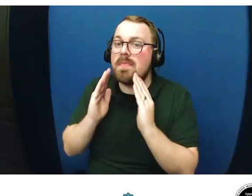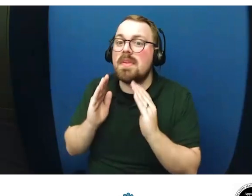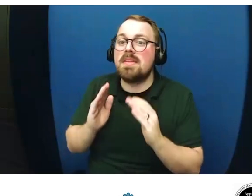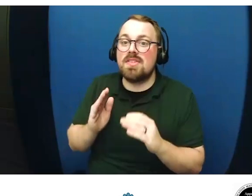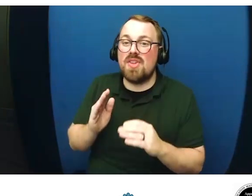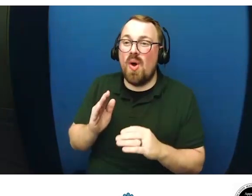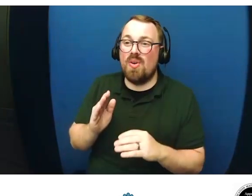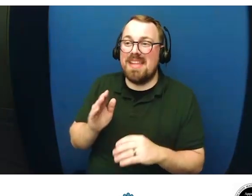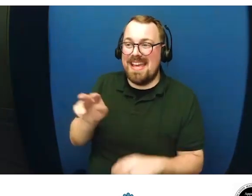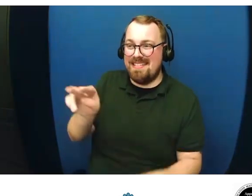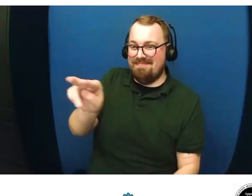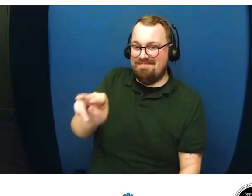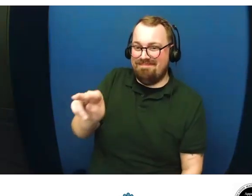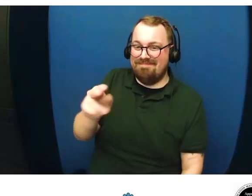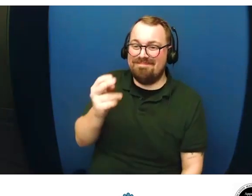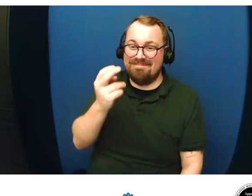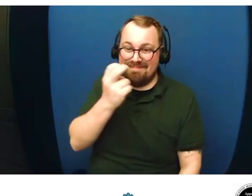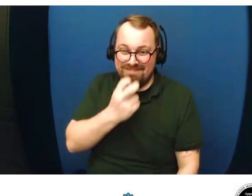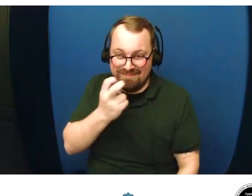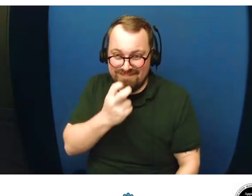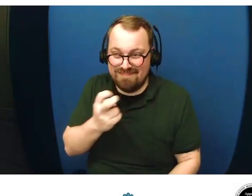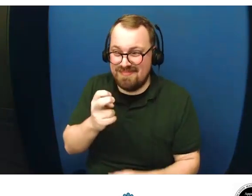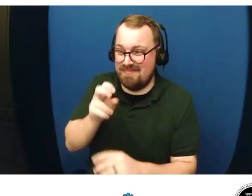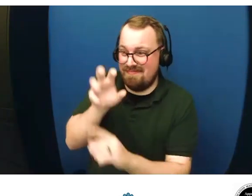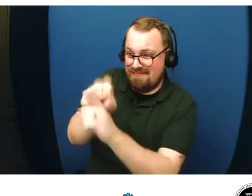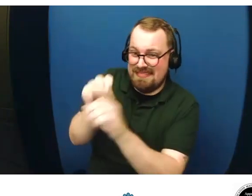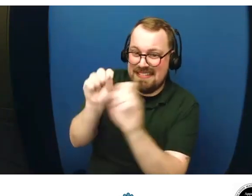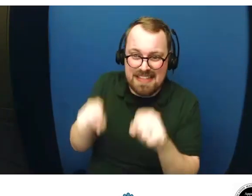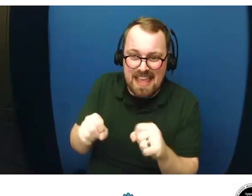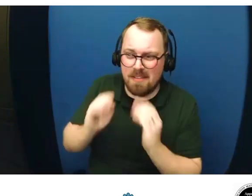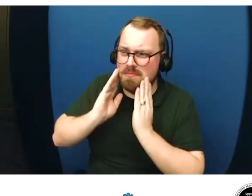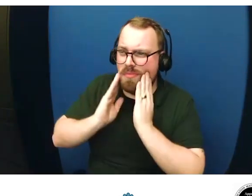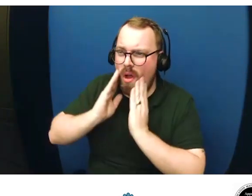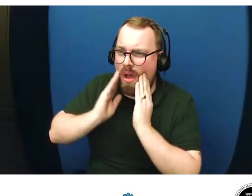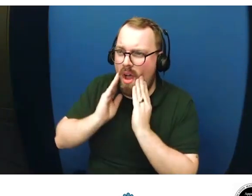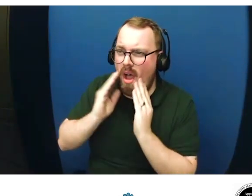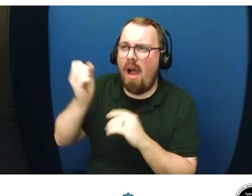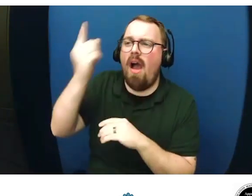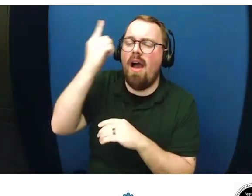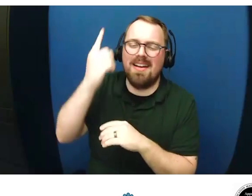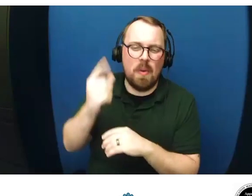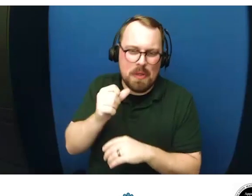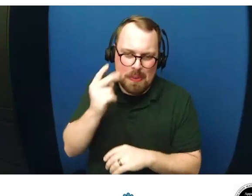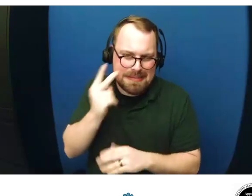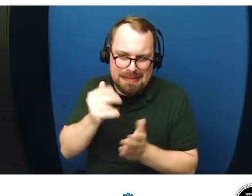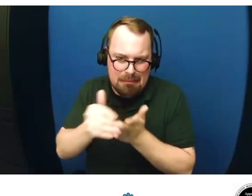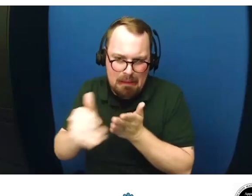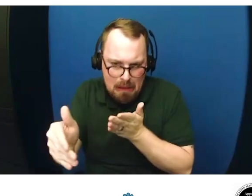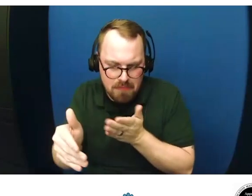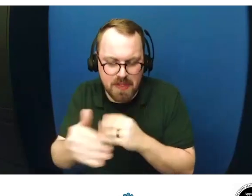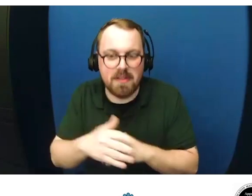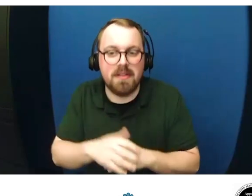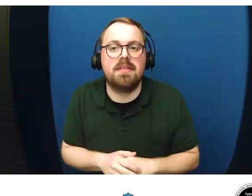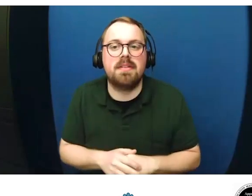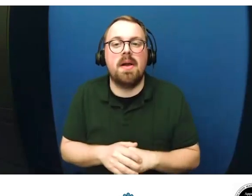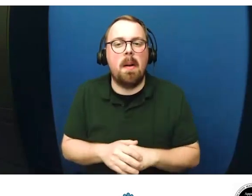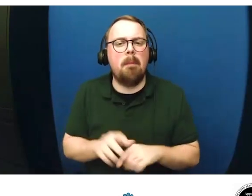speech reading or lip reading. We do not see that very often. But it is in here as a consideration, are